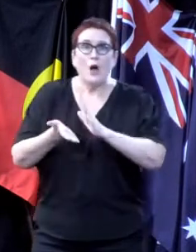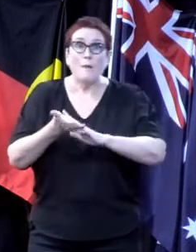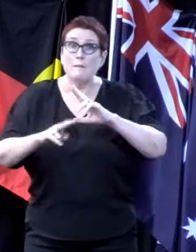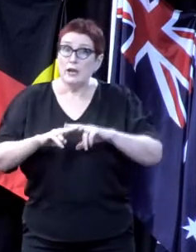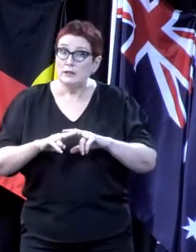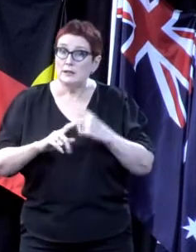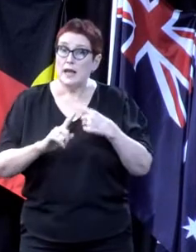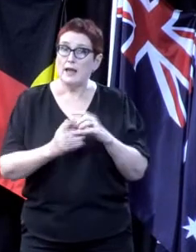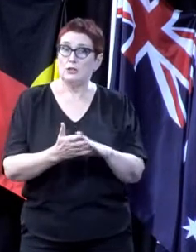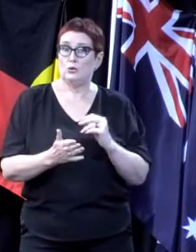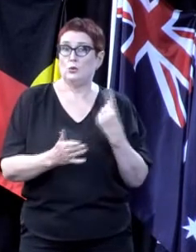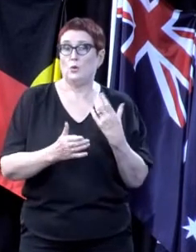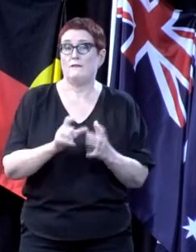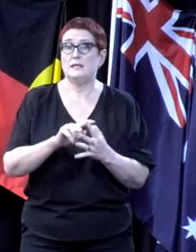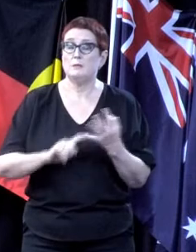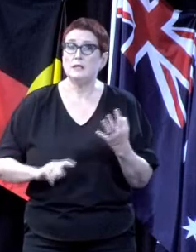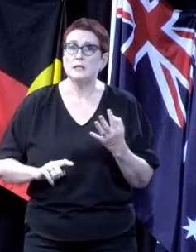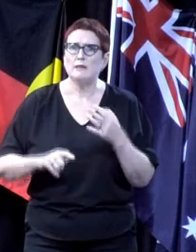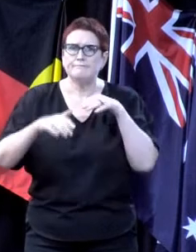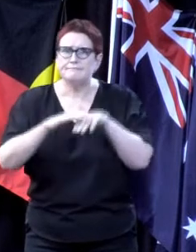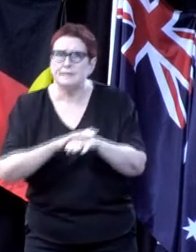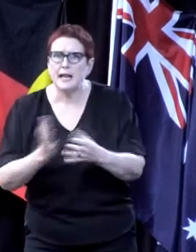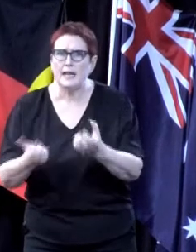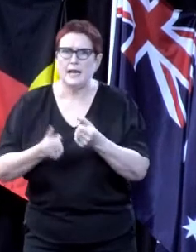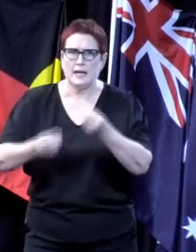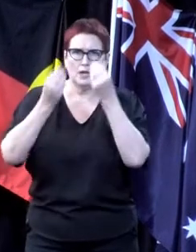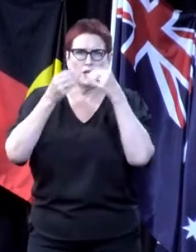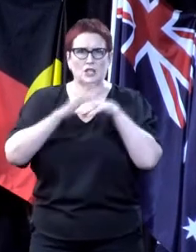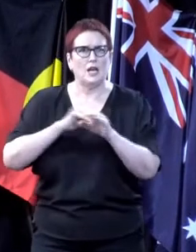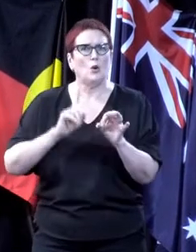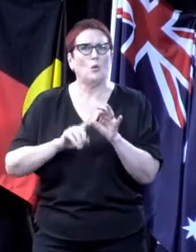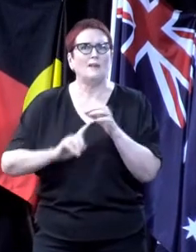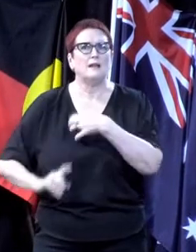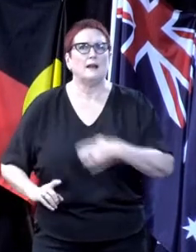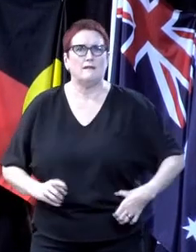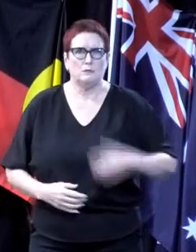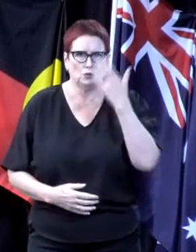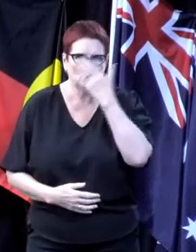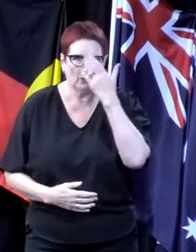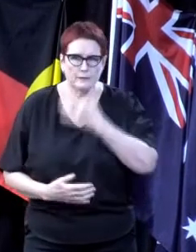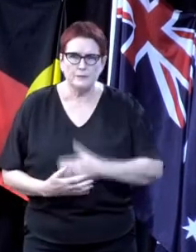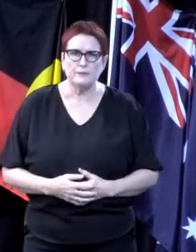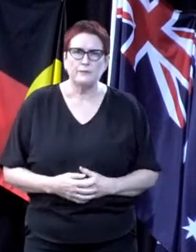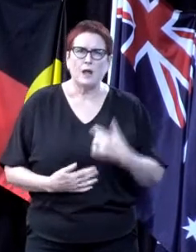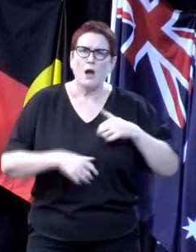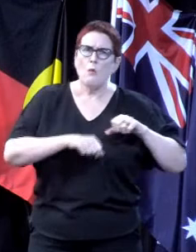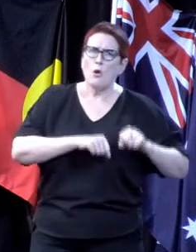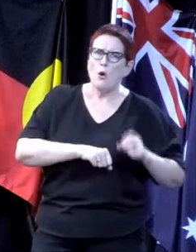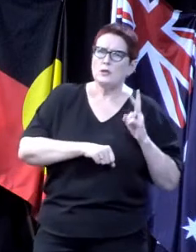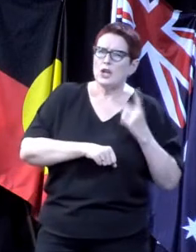experience education in state school system. I pause there because you heard from Dr. Bridle earlier this week,